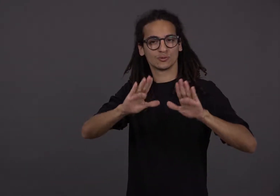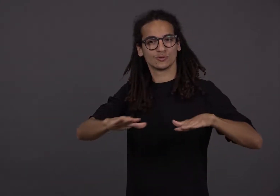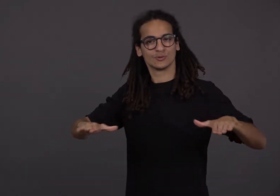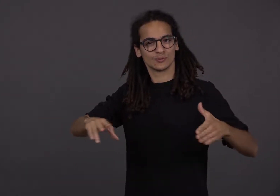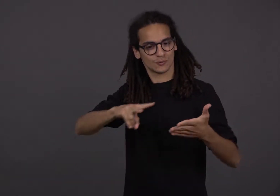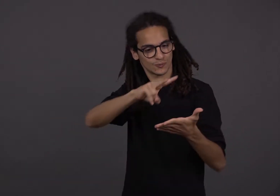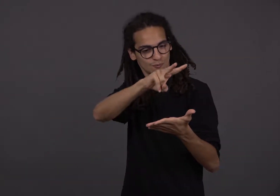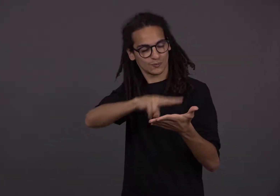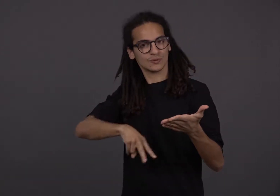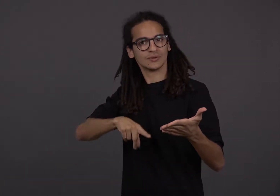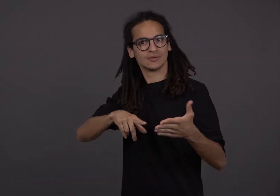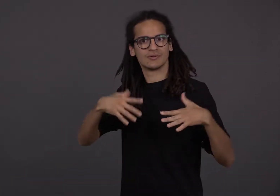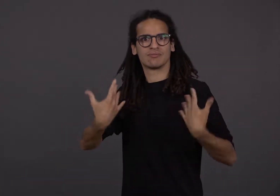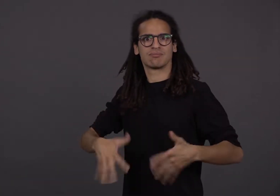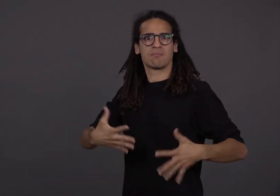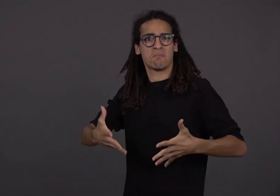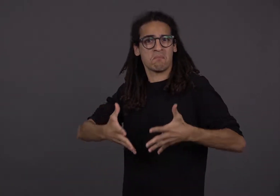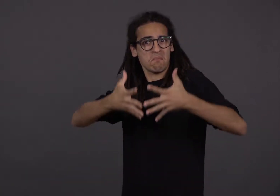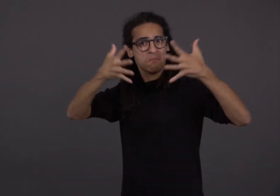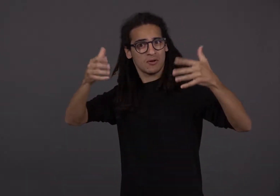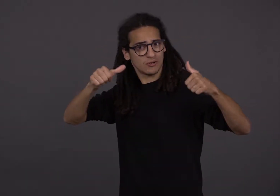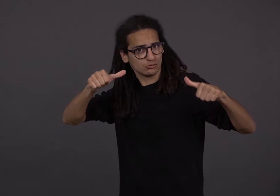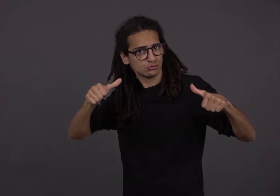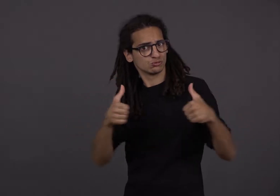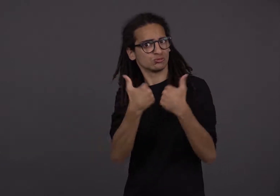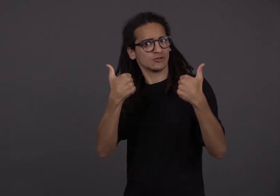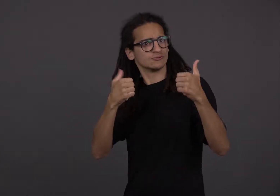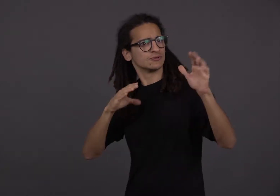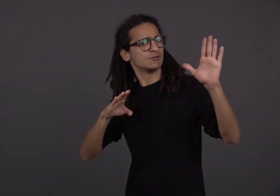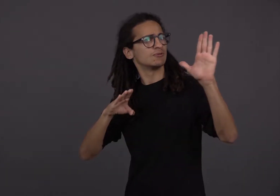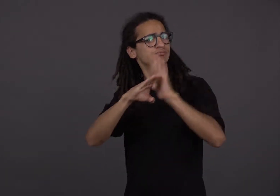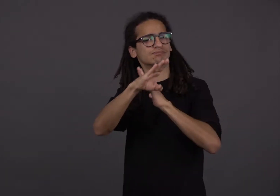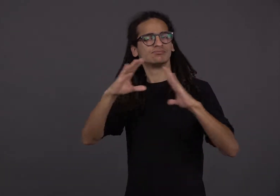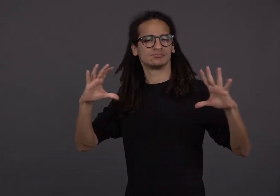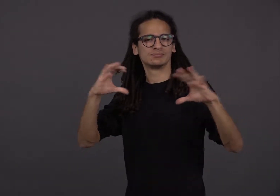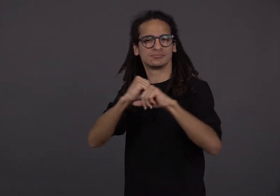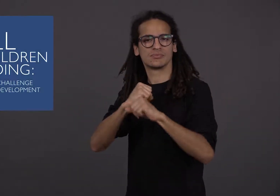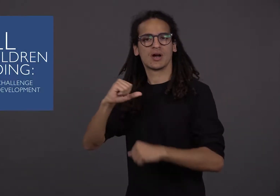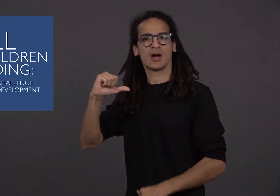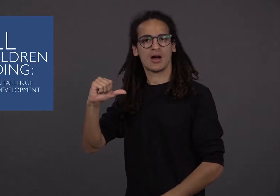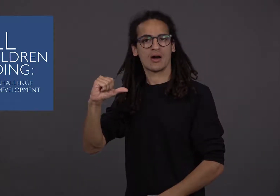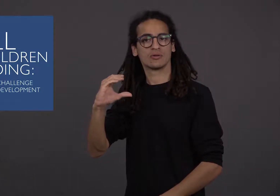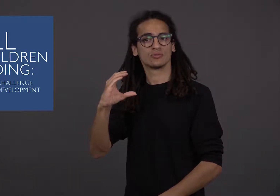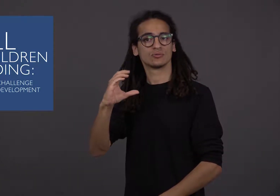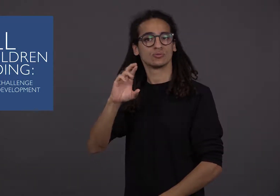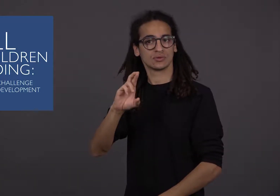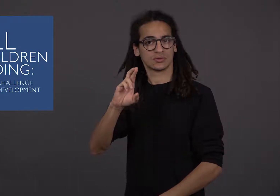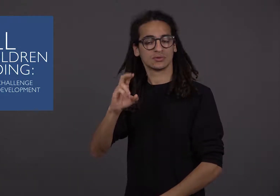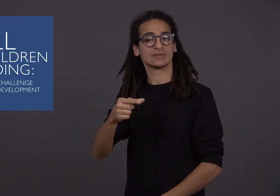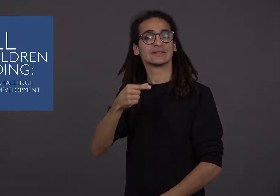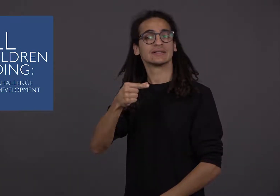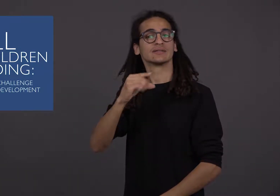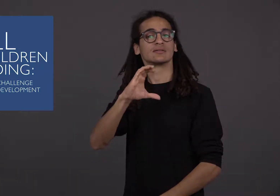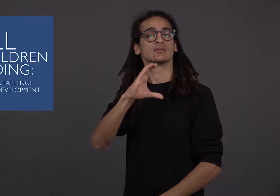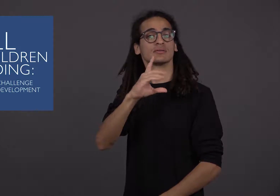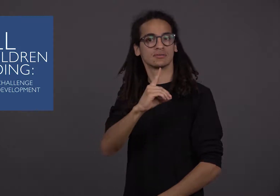All Children Reading: A Grand Challenge for Development (ACR GCD)